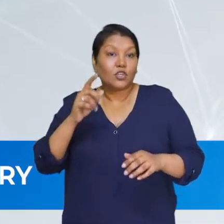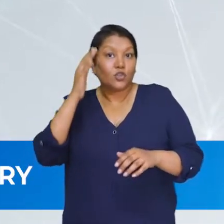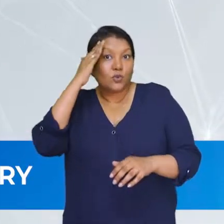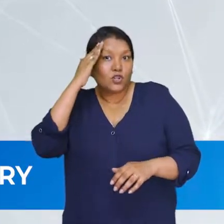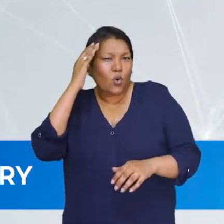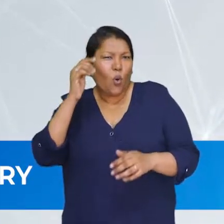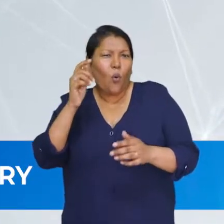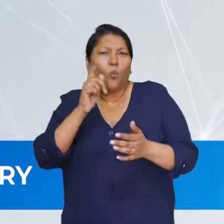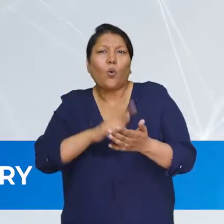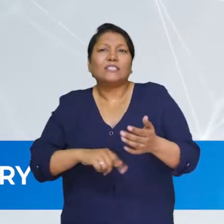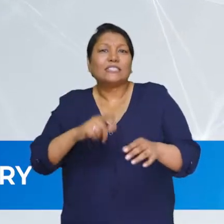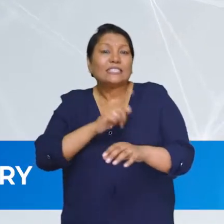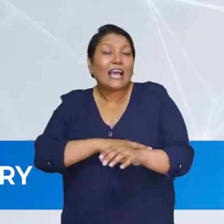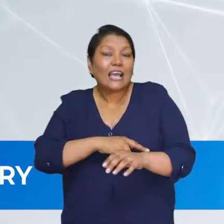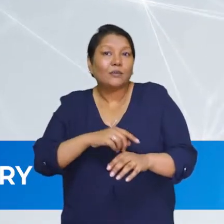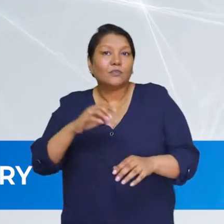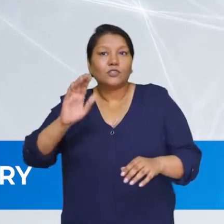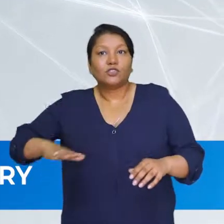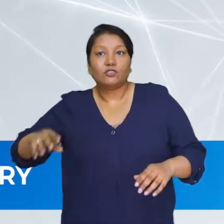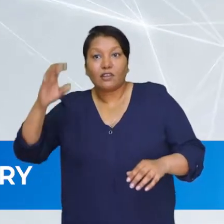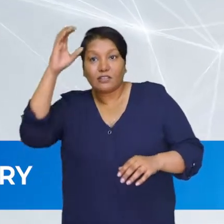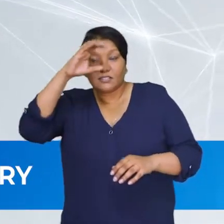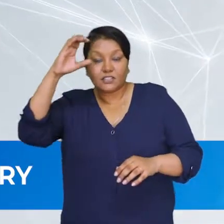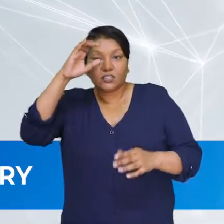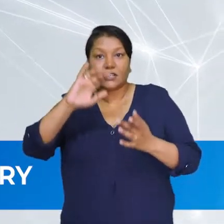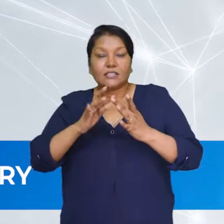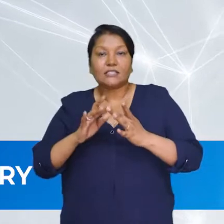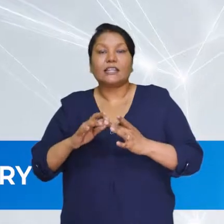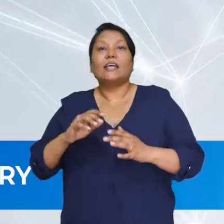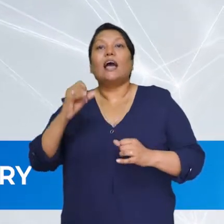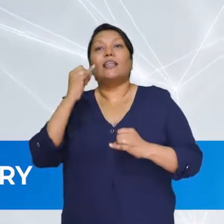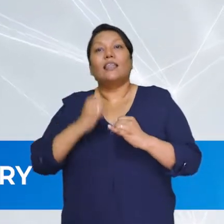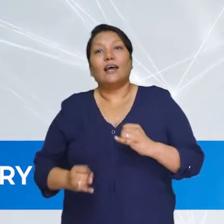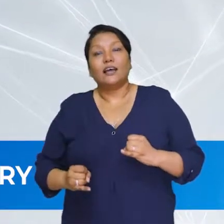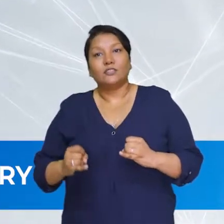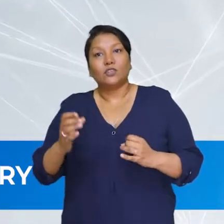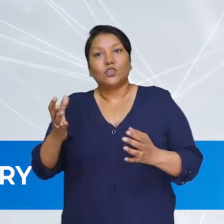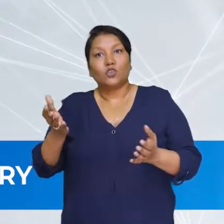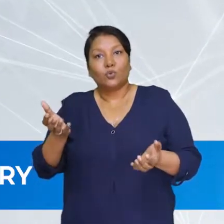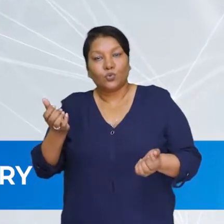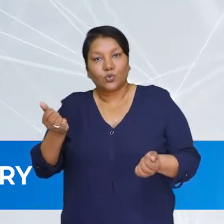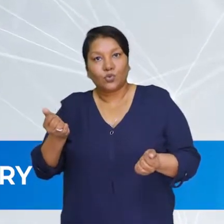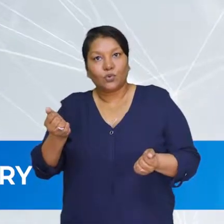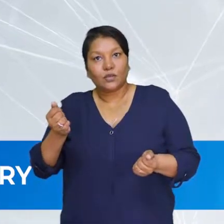websites way hours in the morning or late at night. Lastly, you would also find out if they are